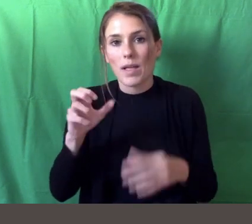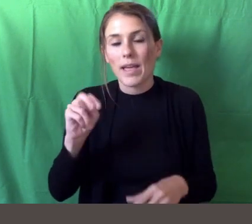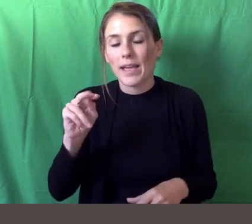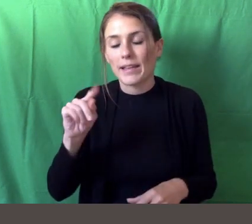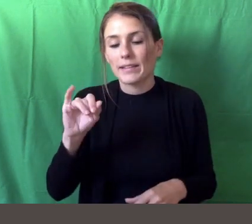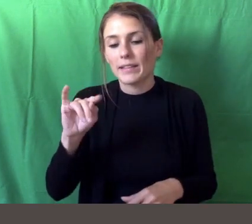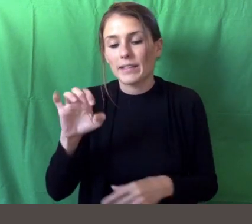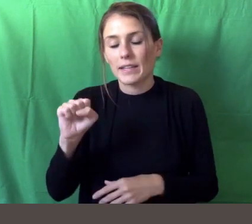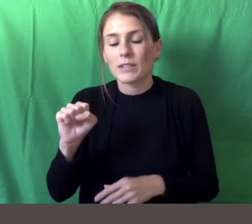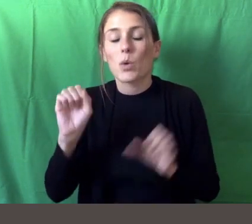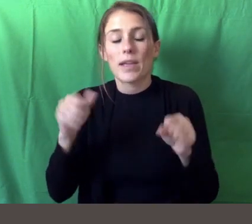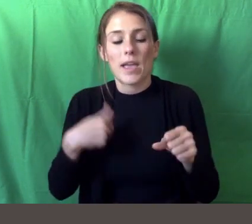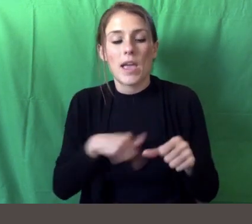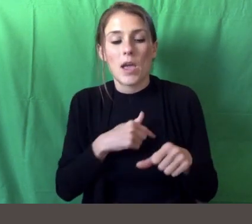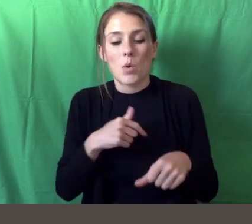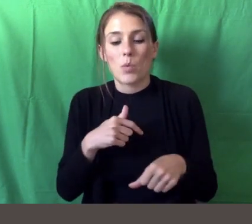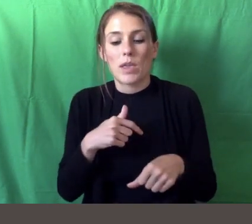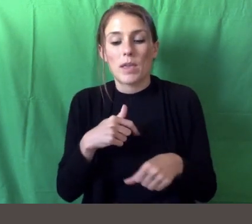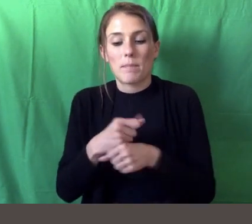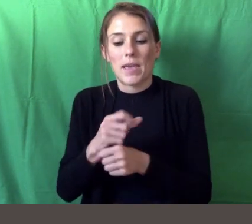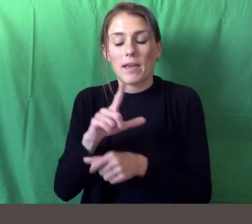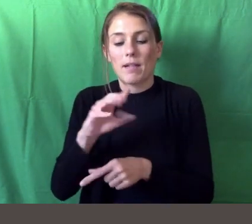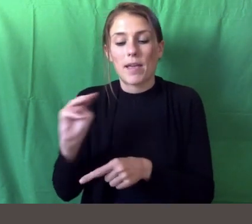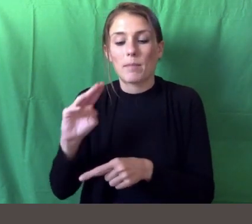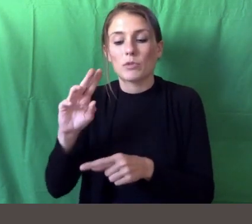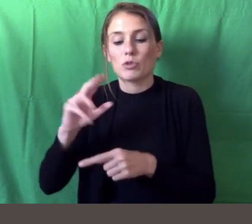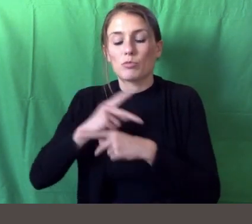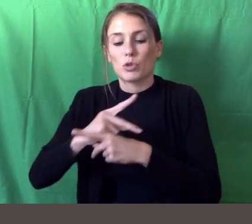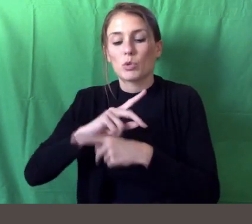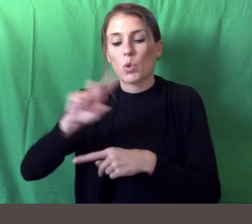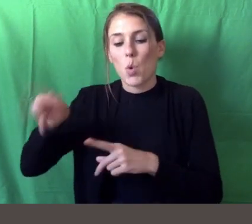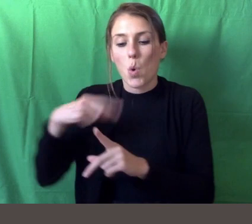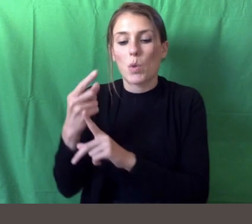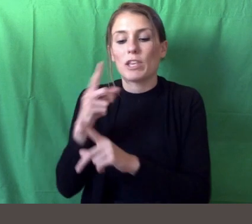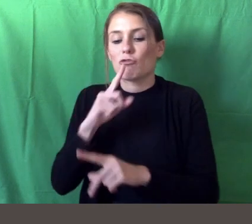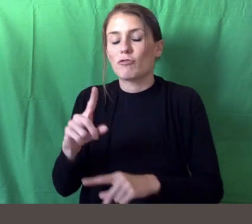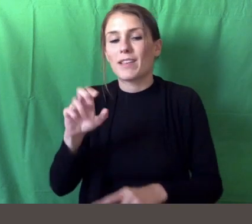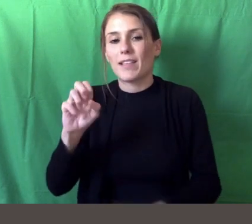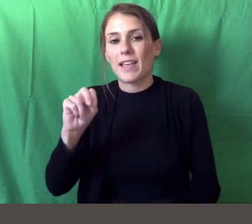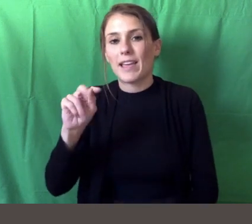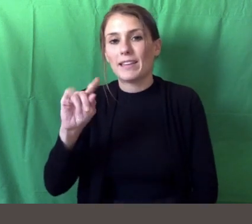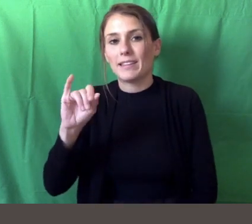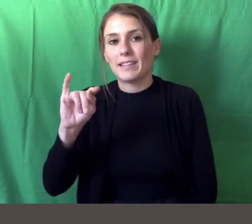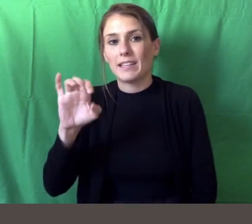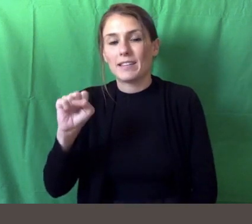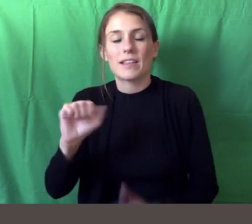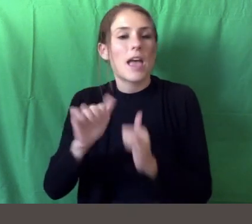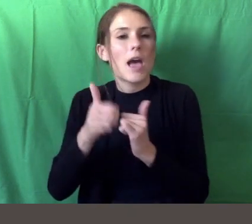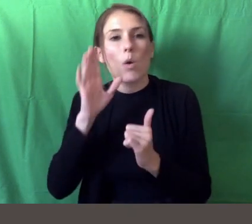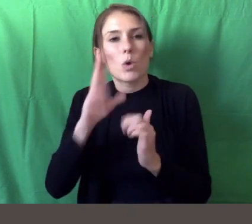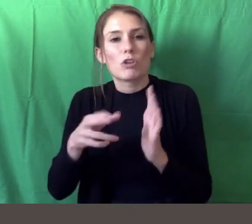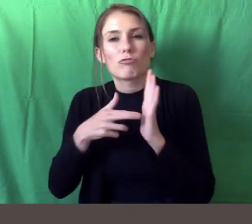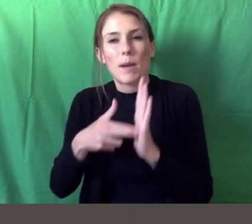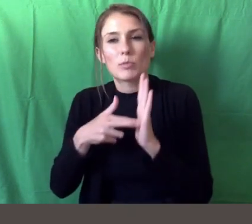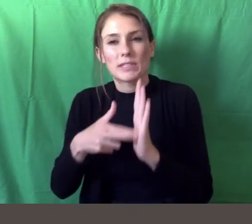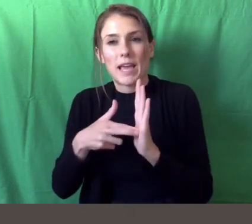So can we build LLMs to produce only real entities? And how would that be represented in the data?